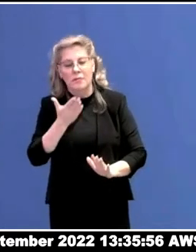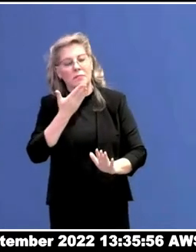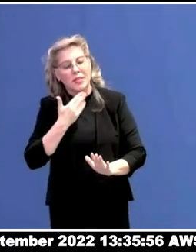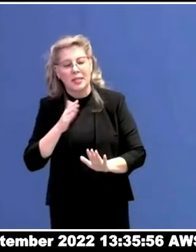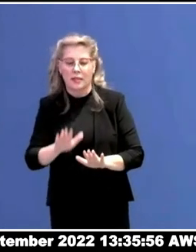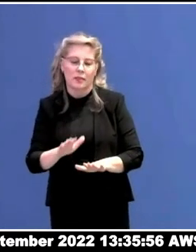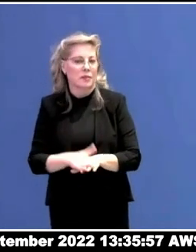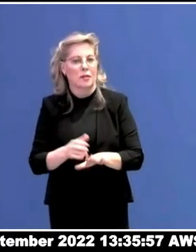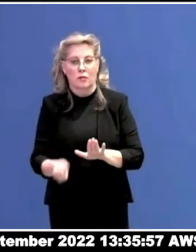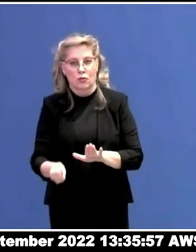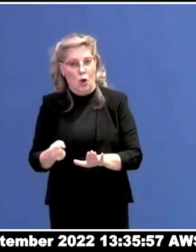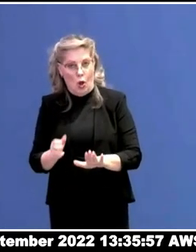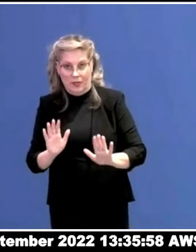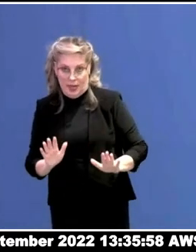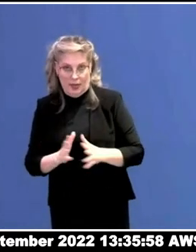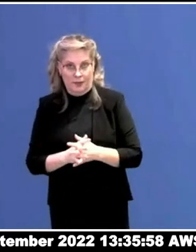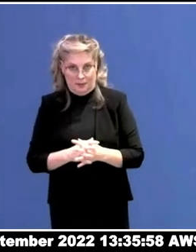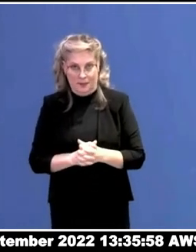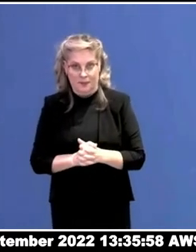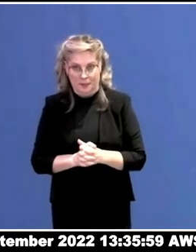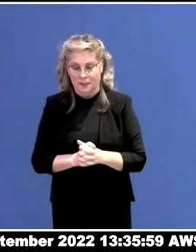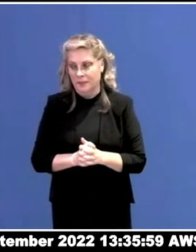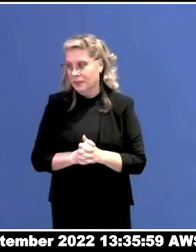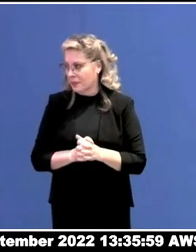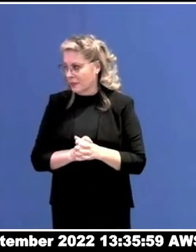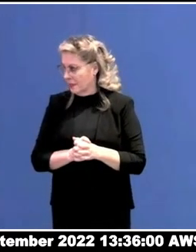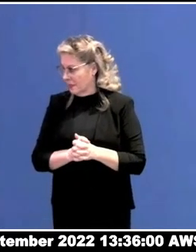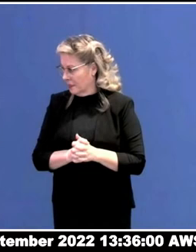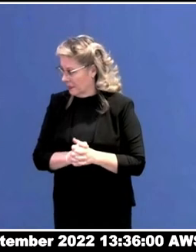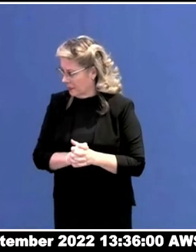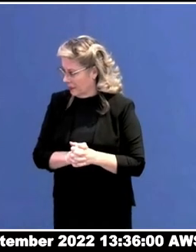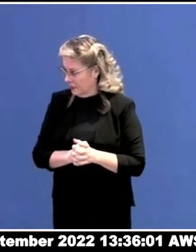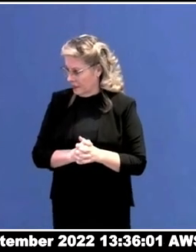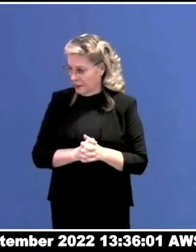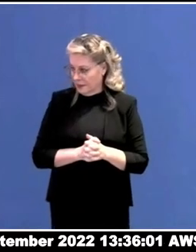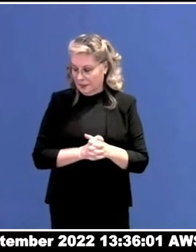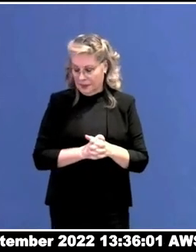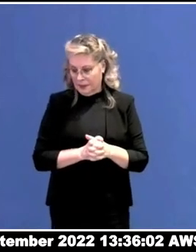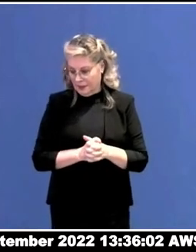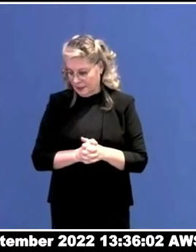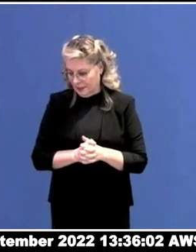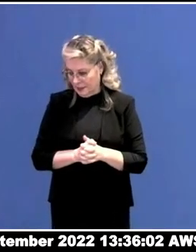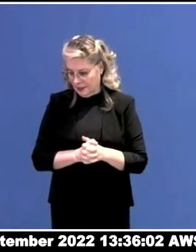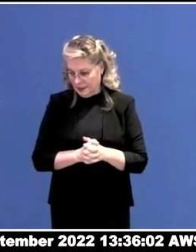Sorry, yes. MR GRIFFIN: Ms Kilroy, the general approach is that you speak at the